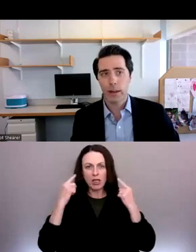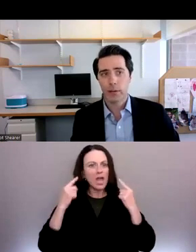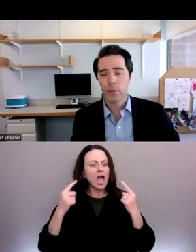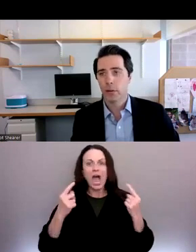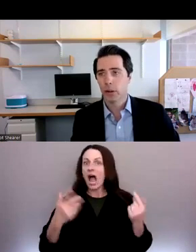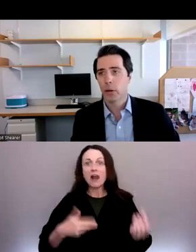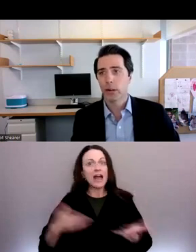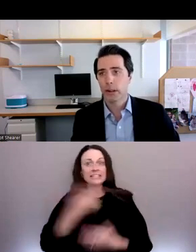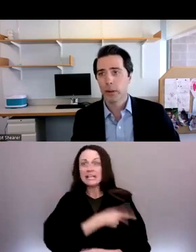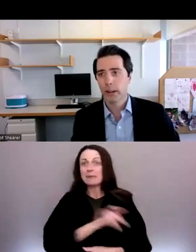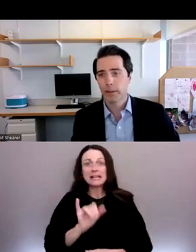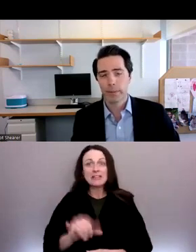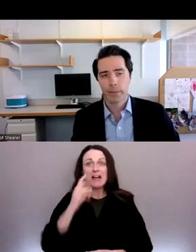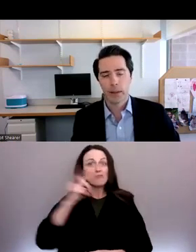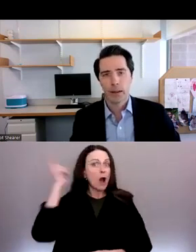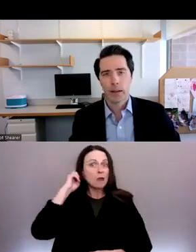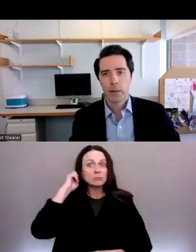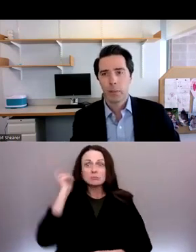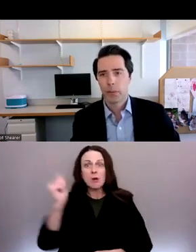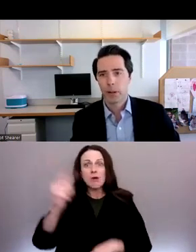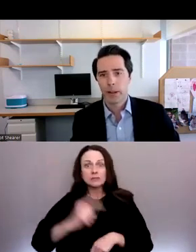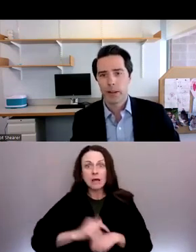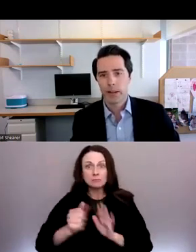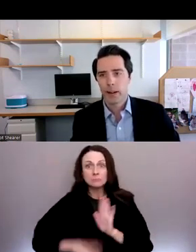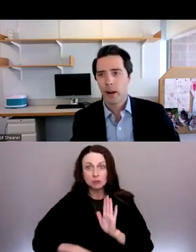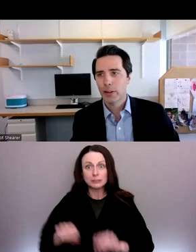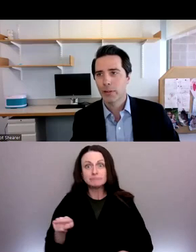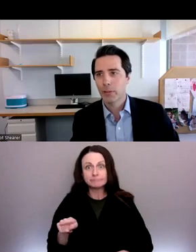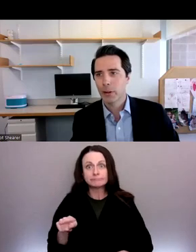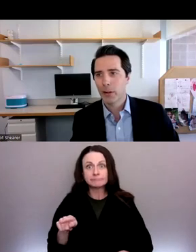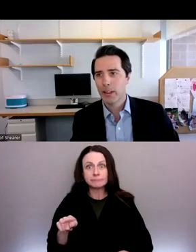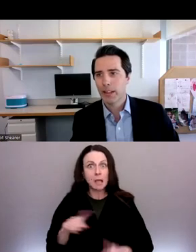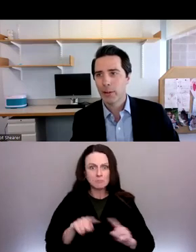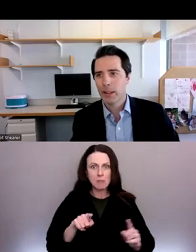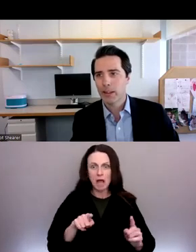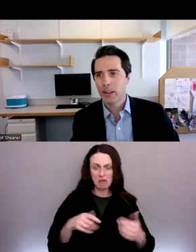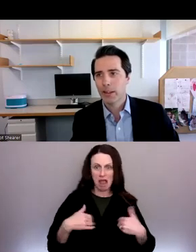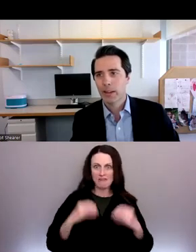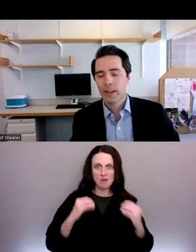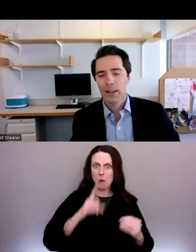operating room for a cochlear implant but really often we don't have a